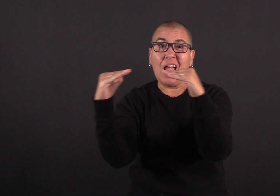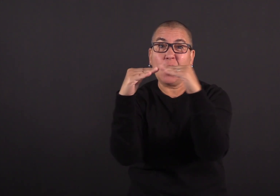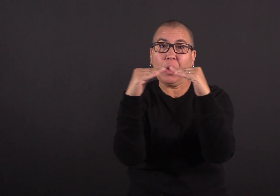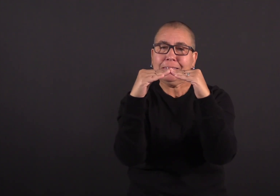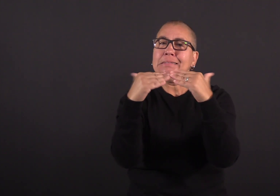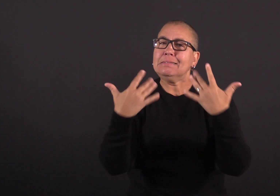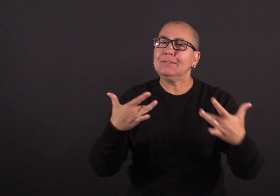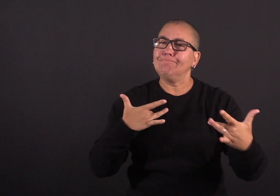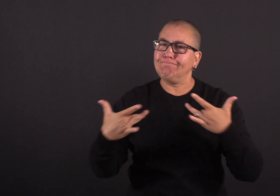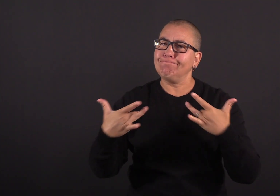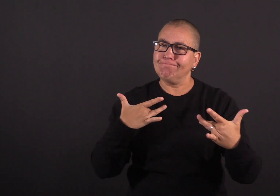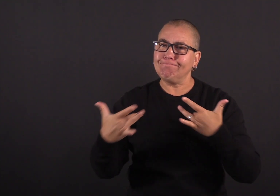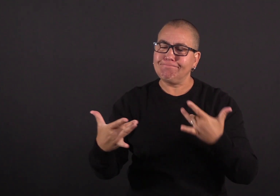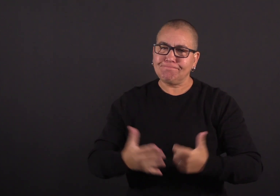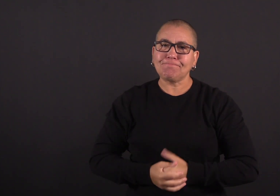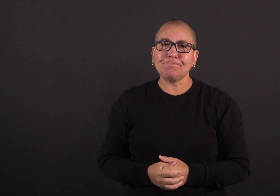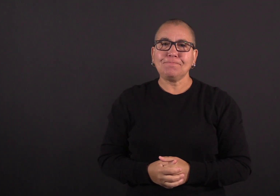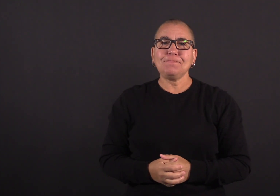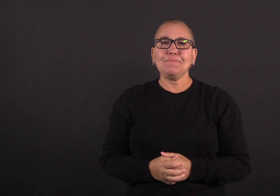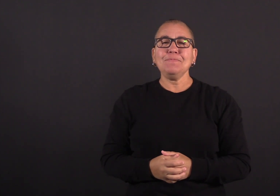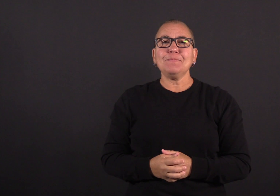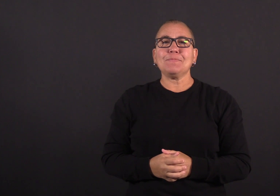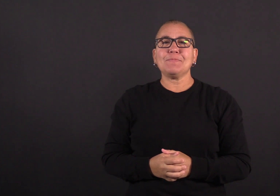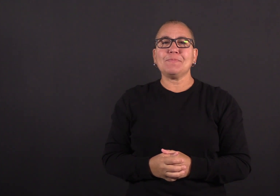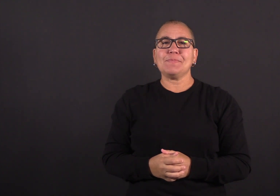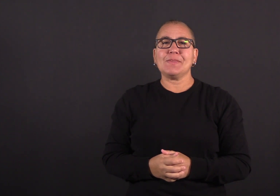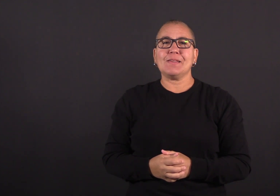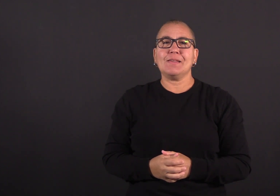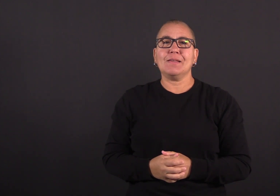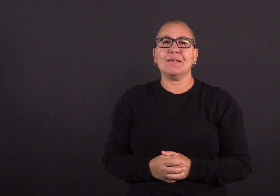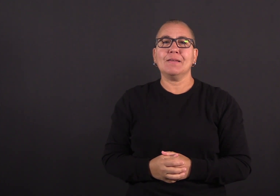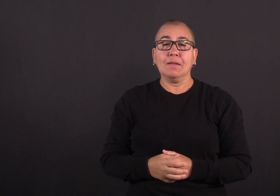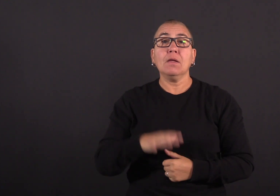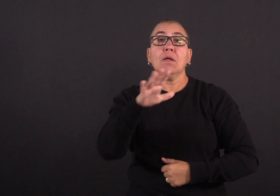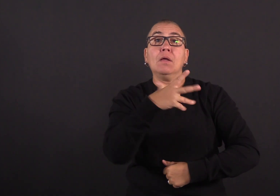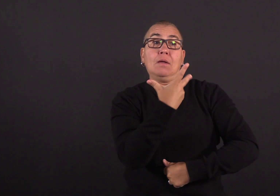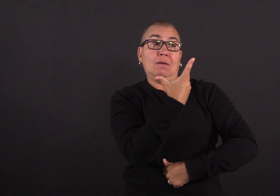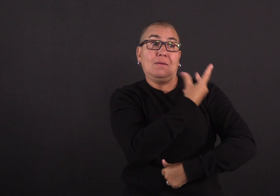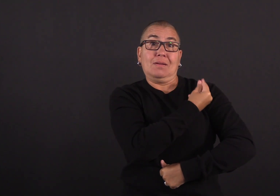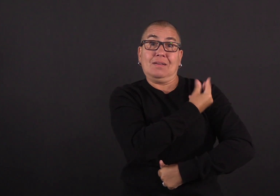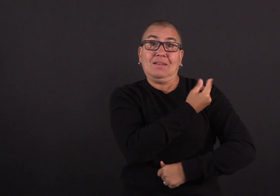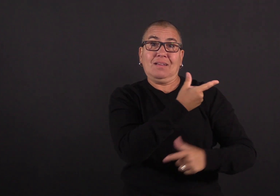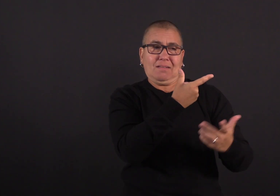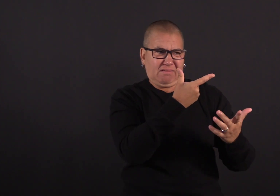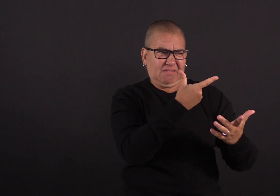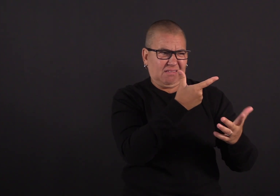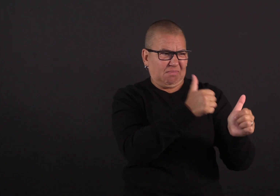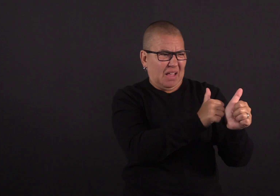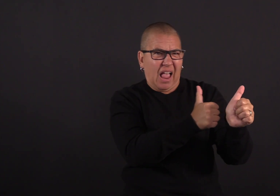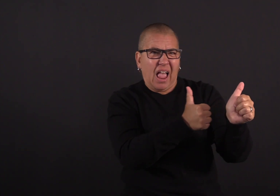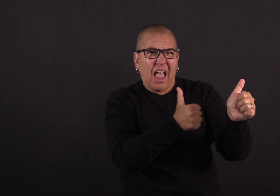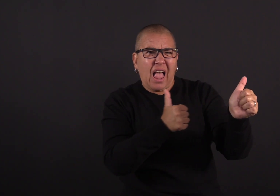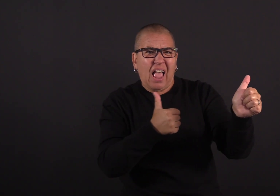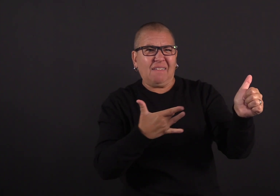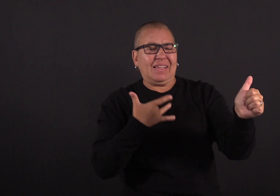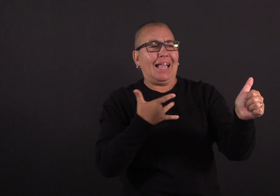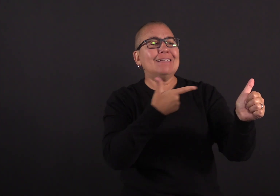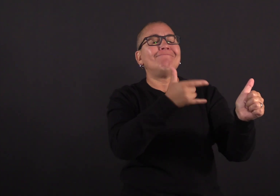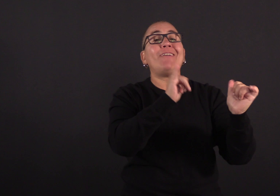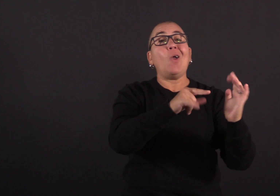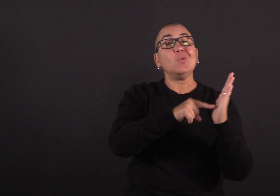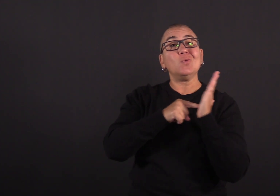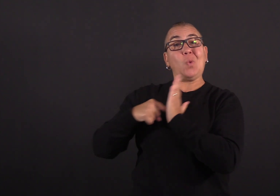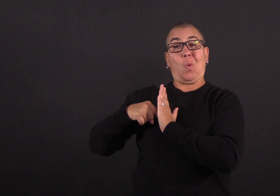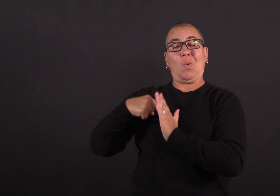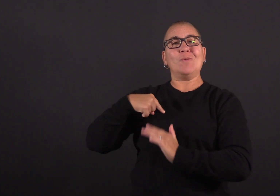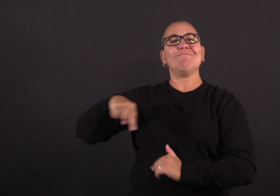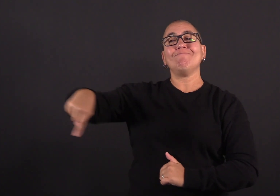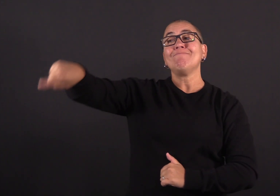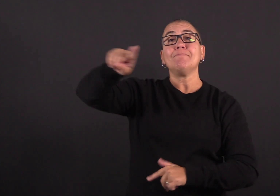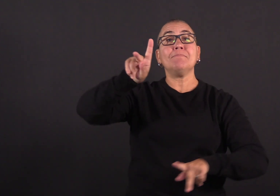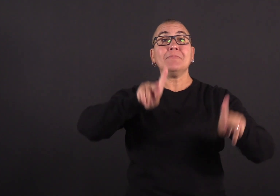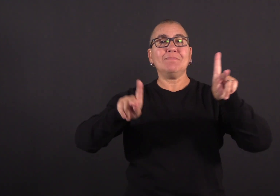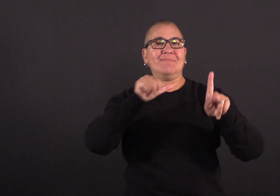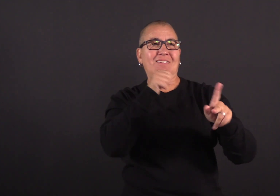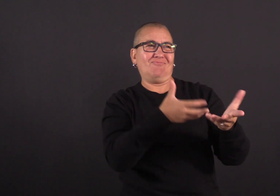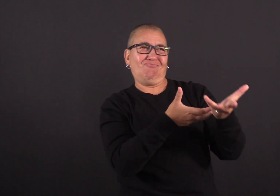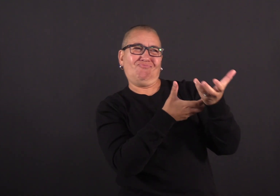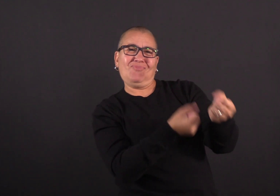scary illnesses take over. Childhood illnesses take over communities, even COVID. We were lucky